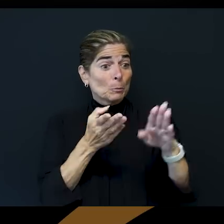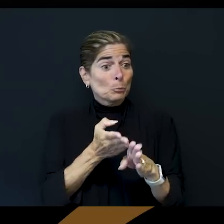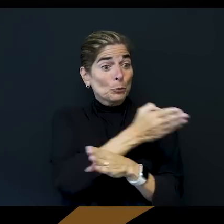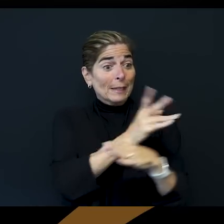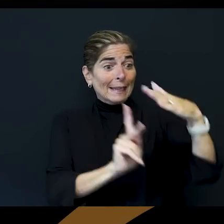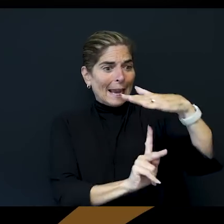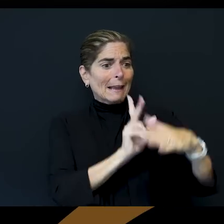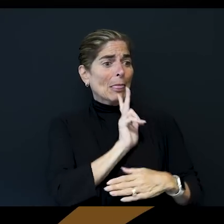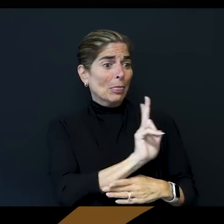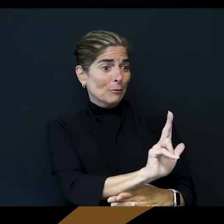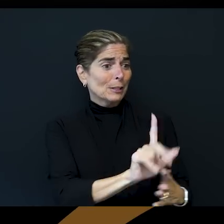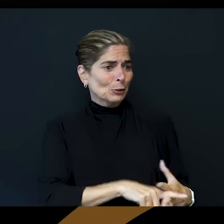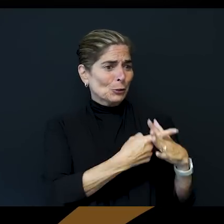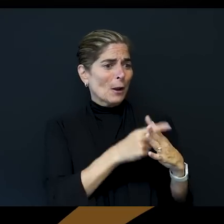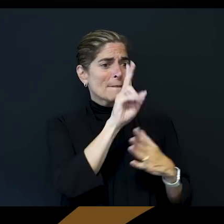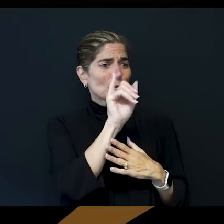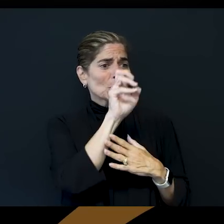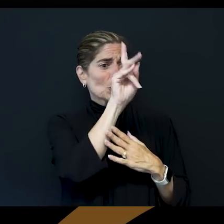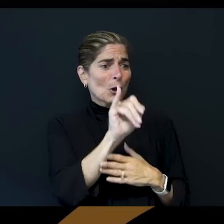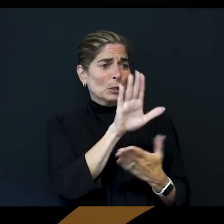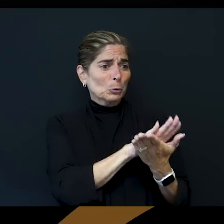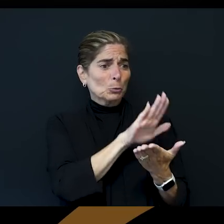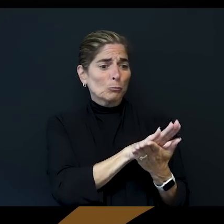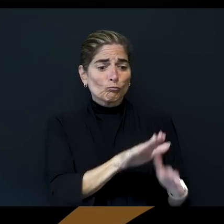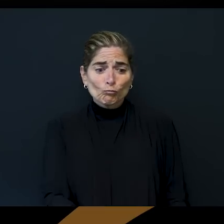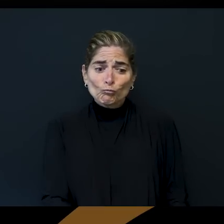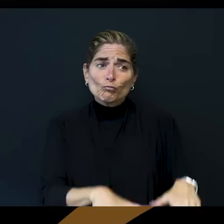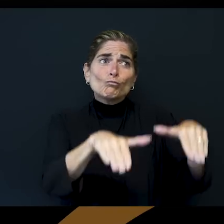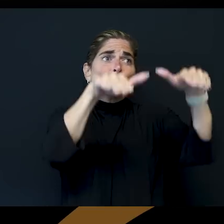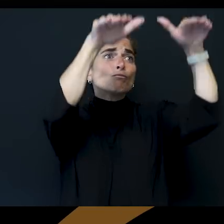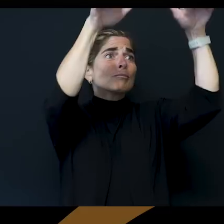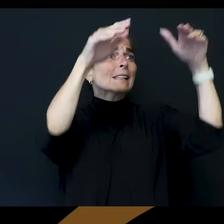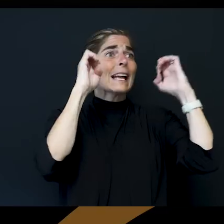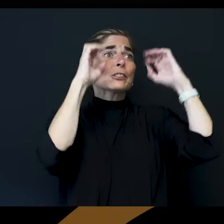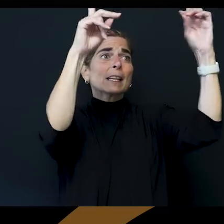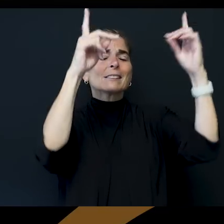He's been there for his whole educational career. We didn't want him to just be